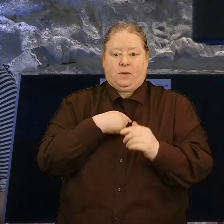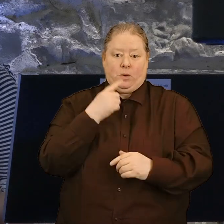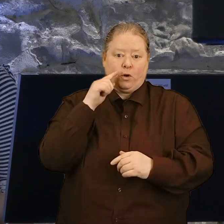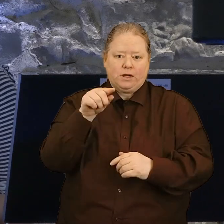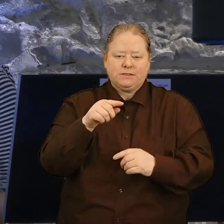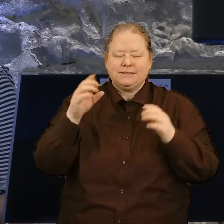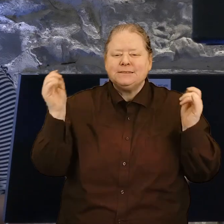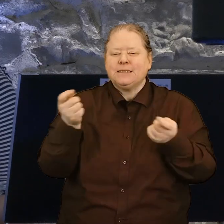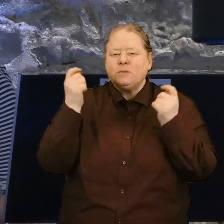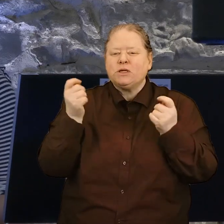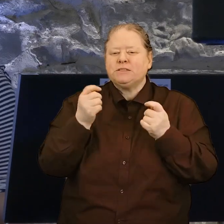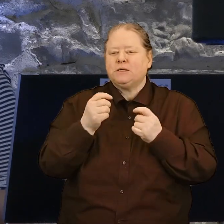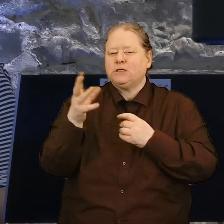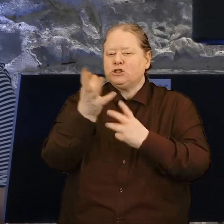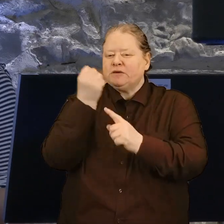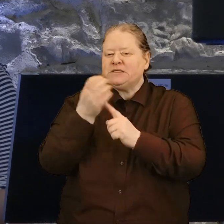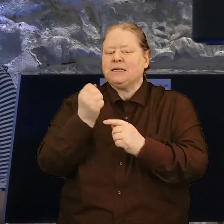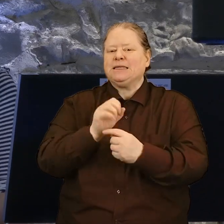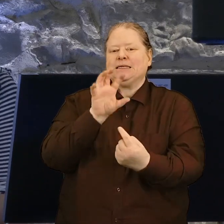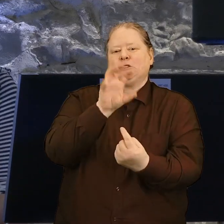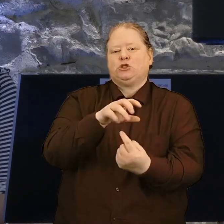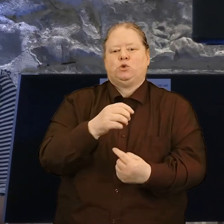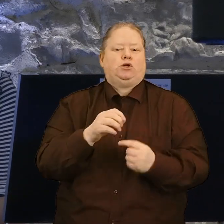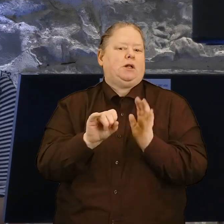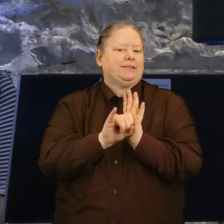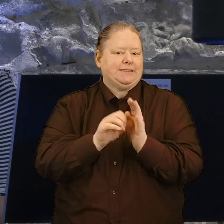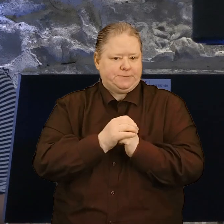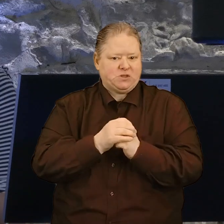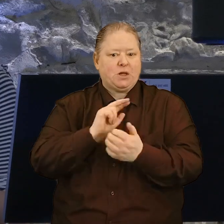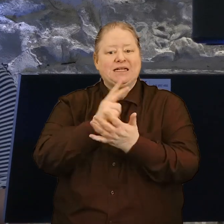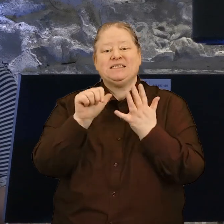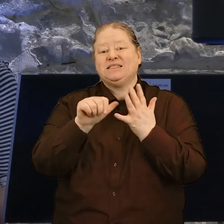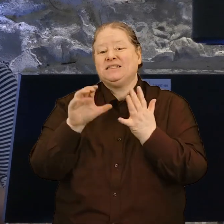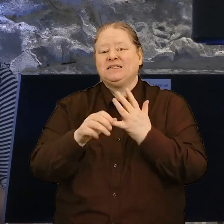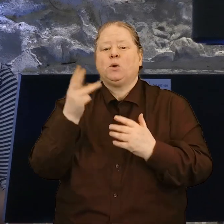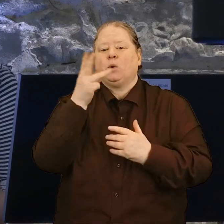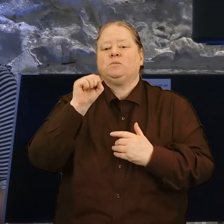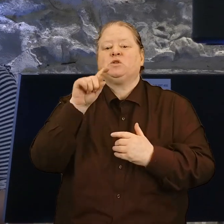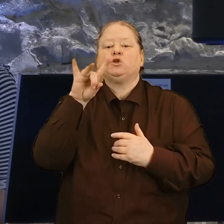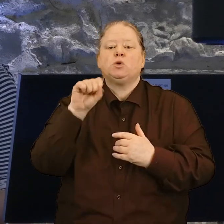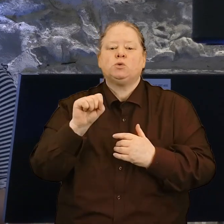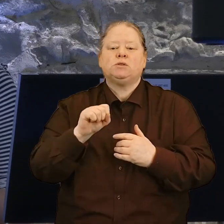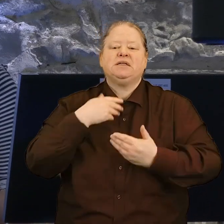achievements and then reinforcing a kind of institutional identity. And in 1866 William Stokes gave an address at the unveiling of